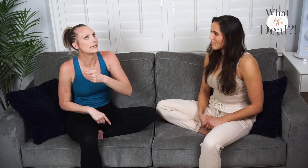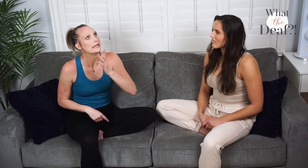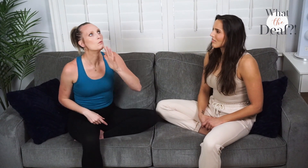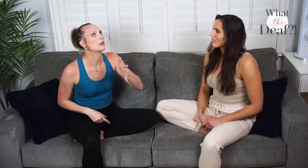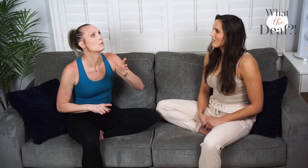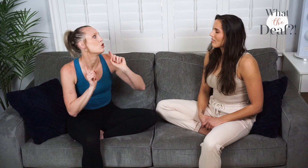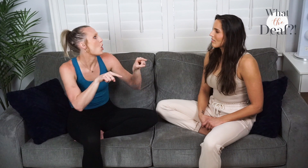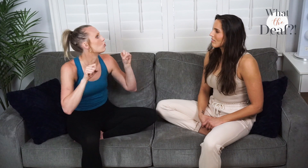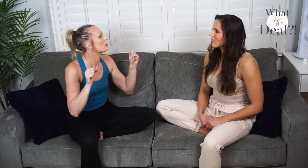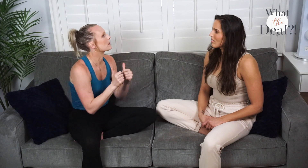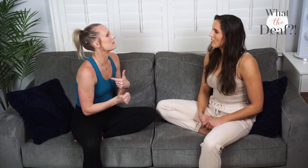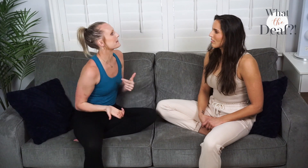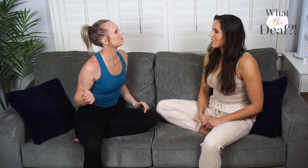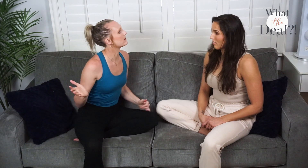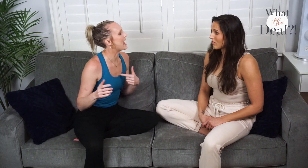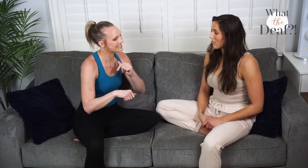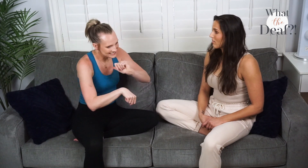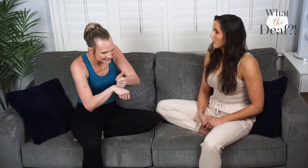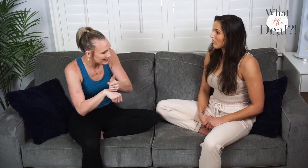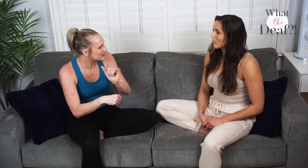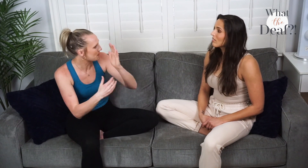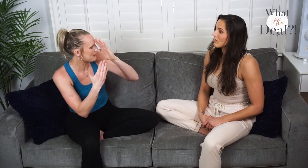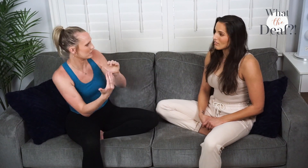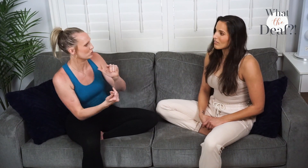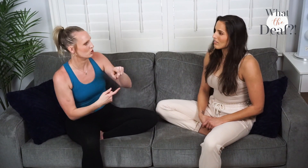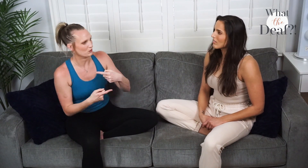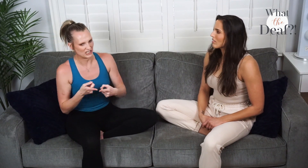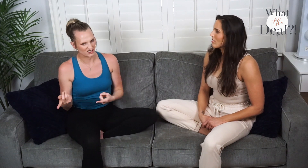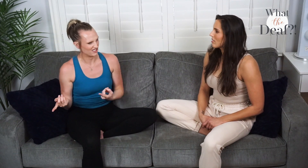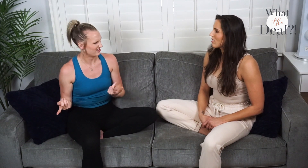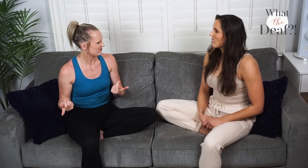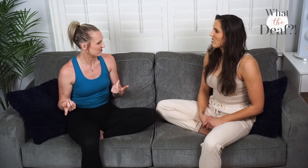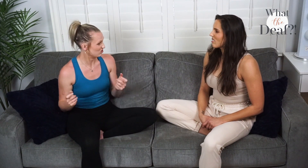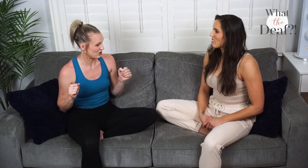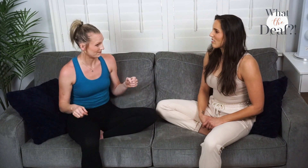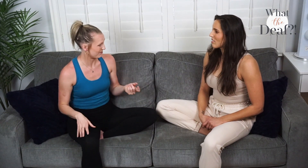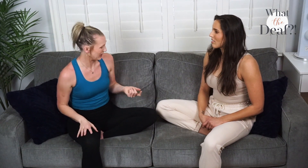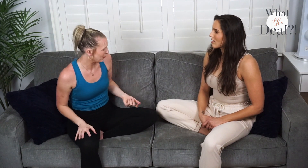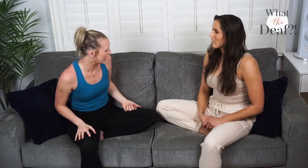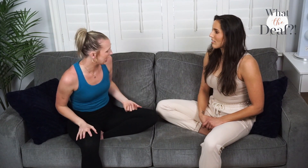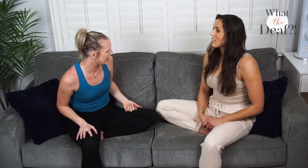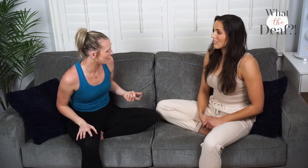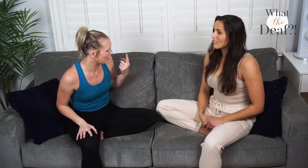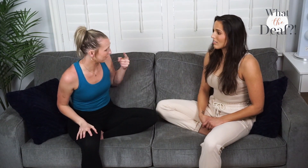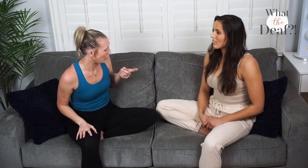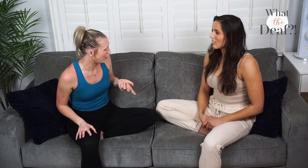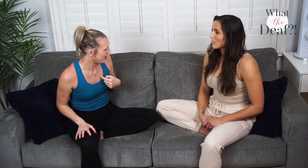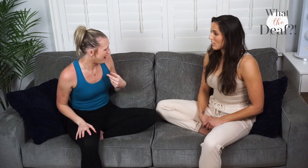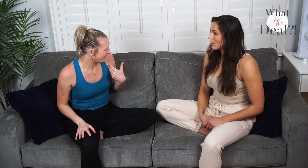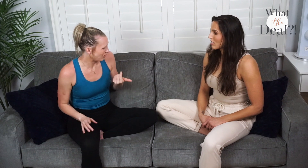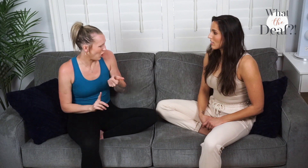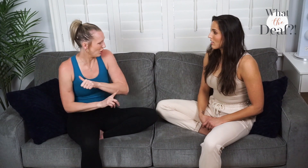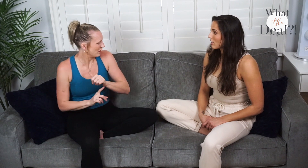You know, I’m hoping that he will go to the gym with me, I set that expectation up when he could be like, “Uh really? Why?